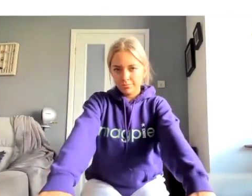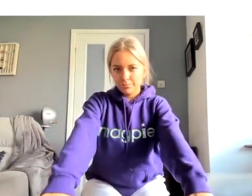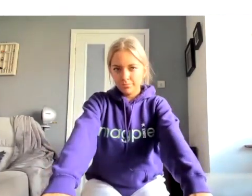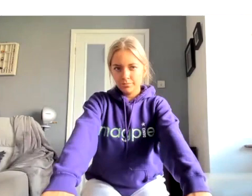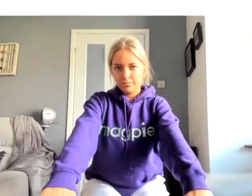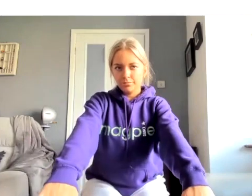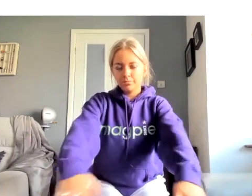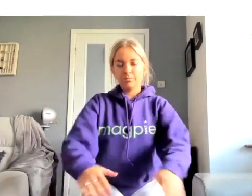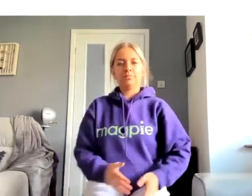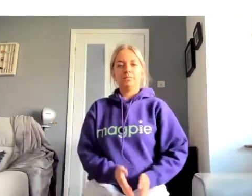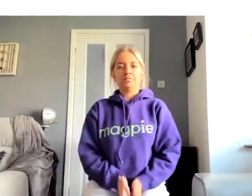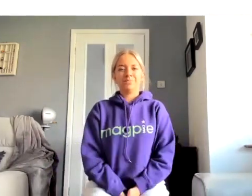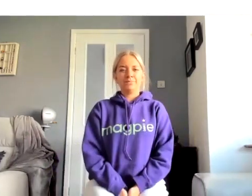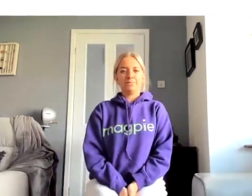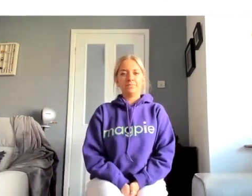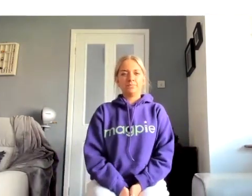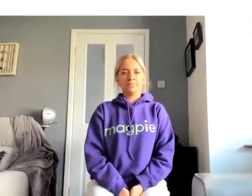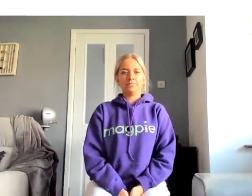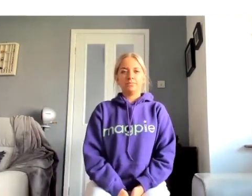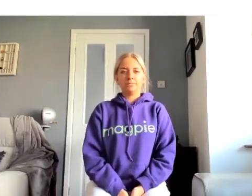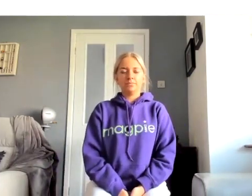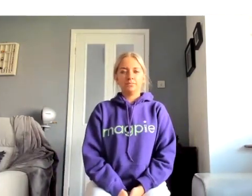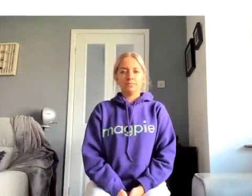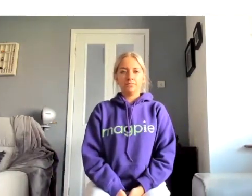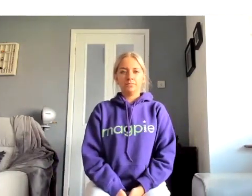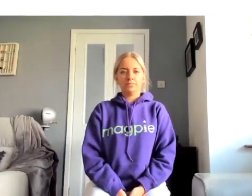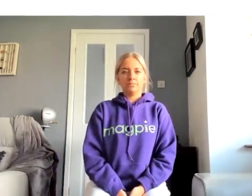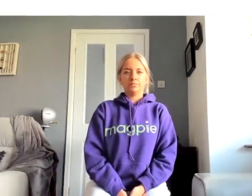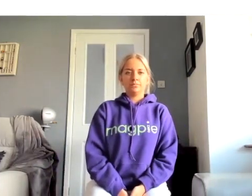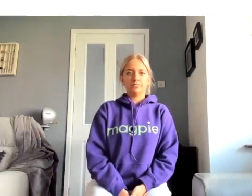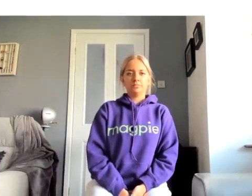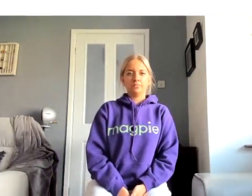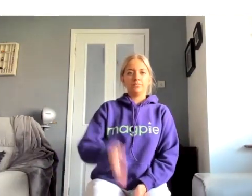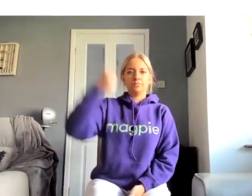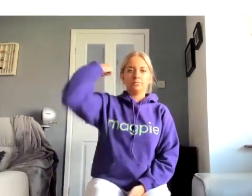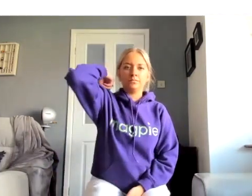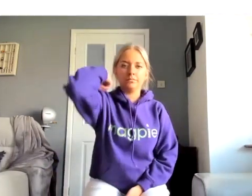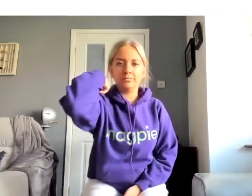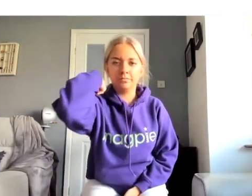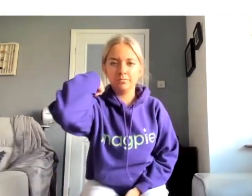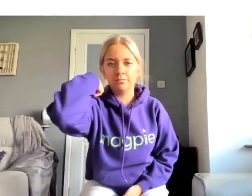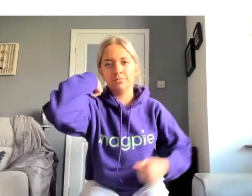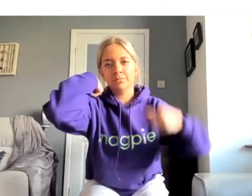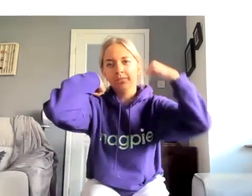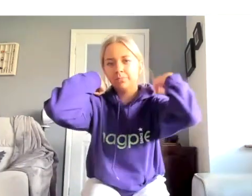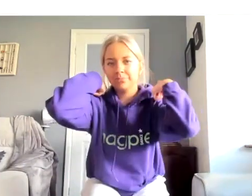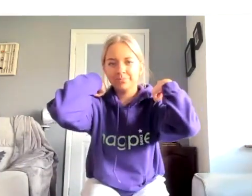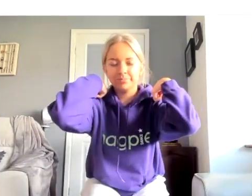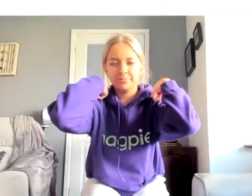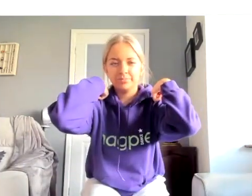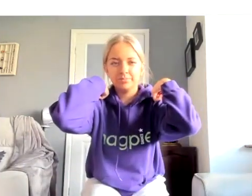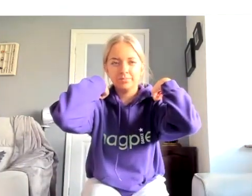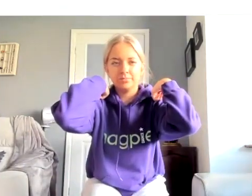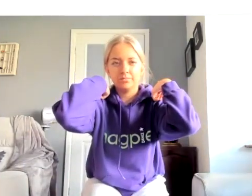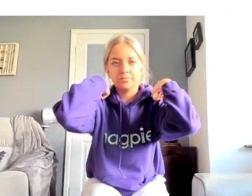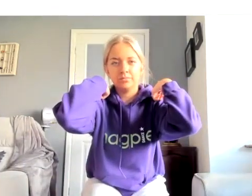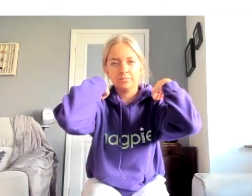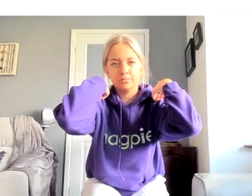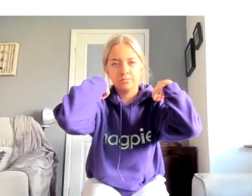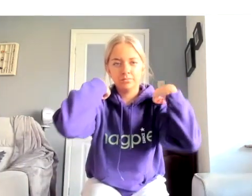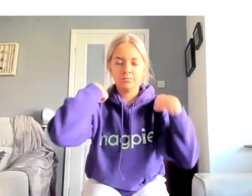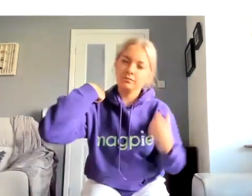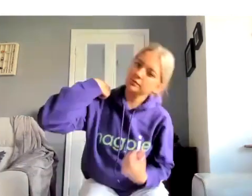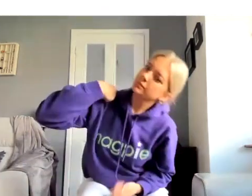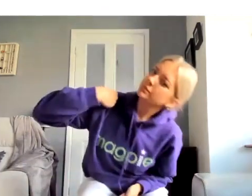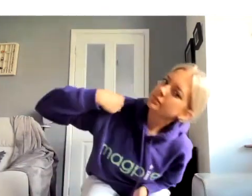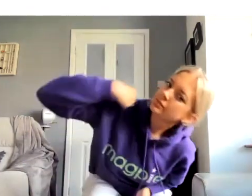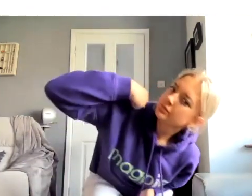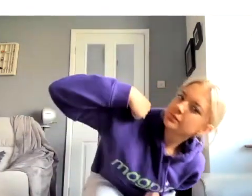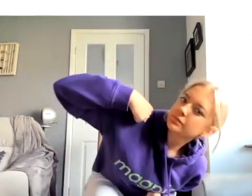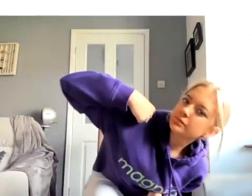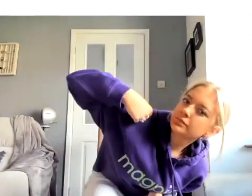but you could use different body parts you might use maybe an elbow or your head or your knee we're